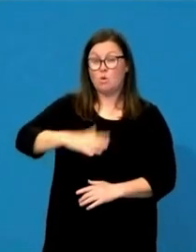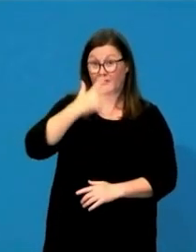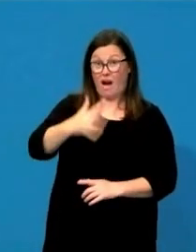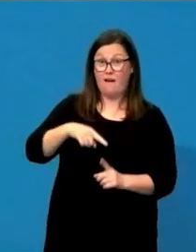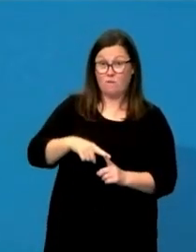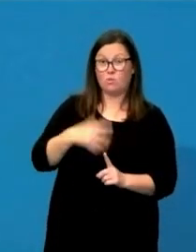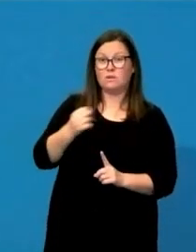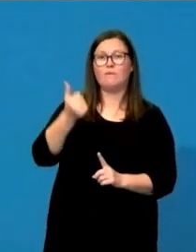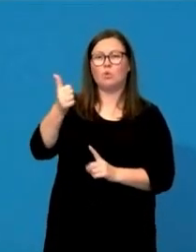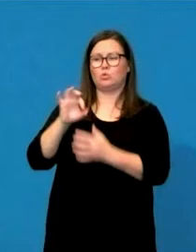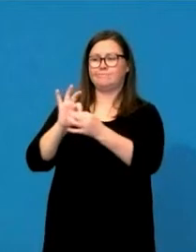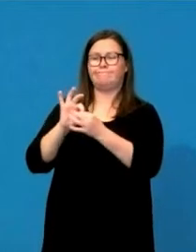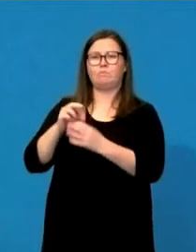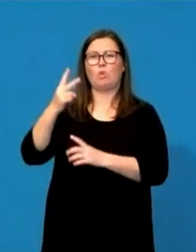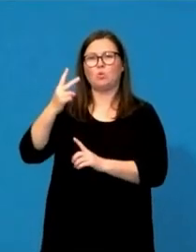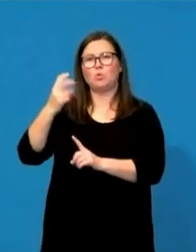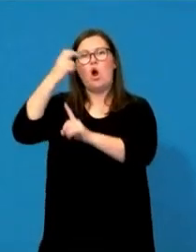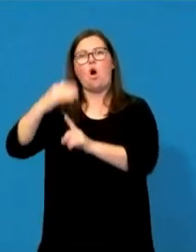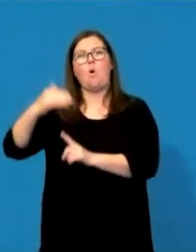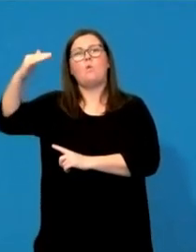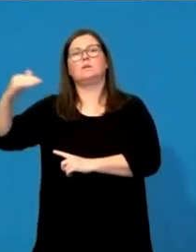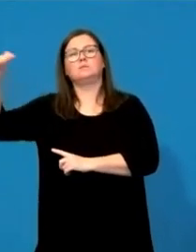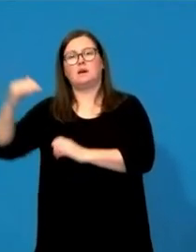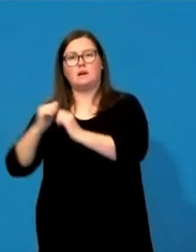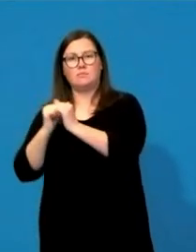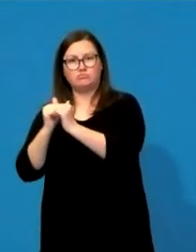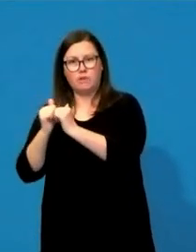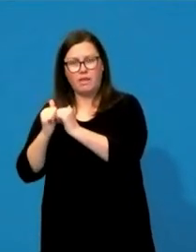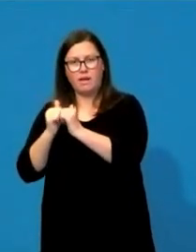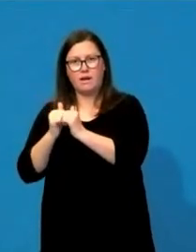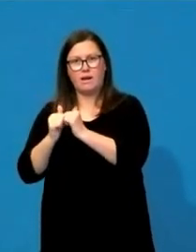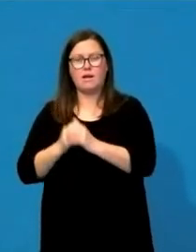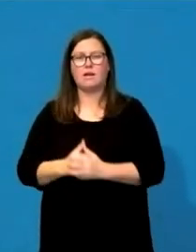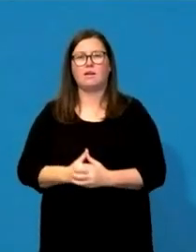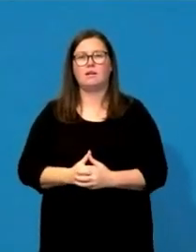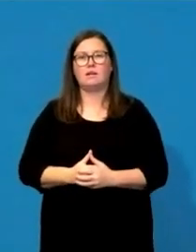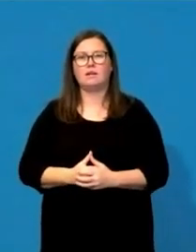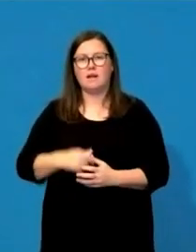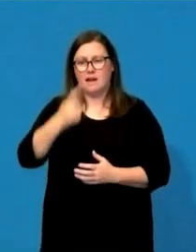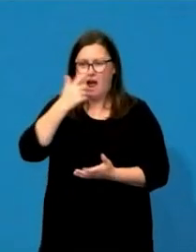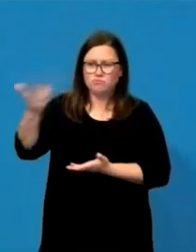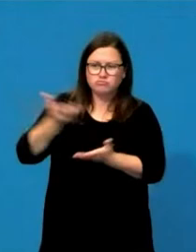shows him and teaches him all of the, you know, Indigenous and cultural ways that